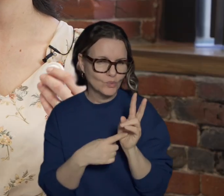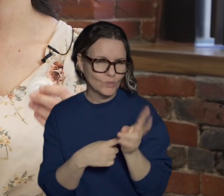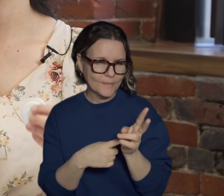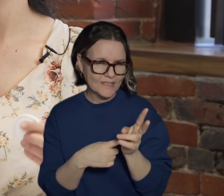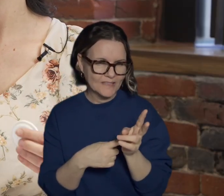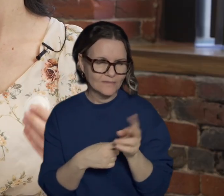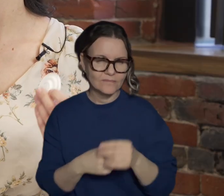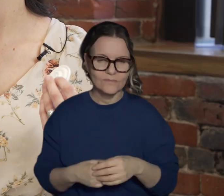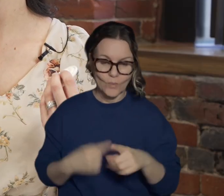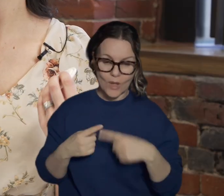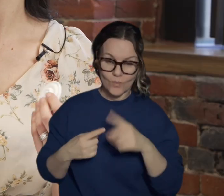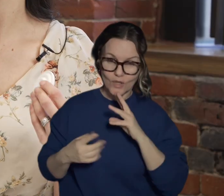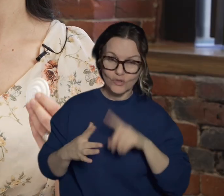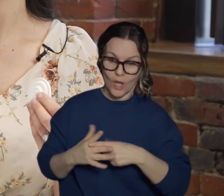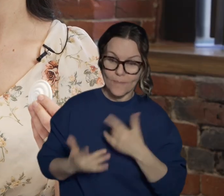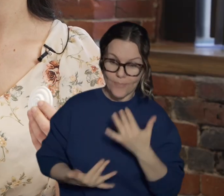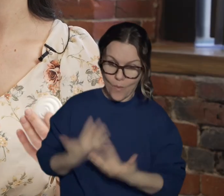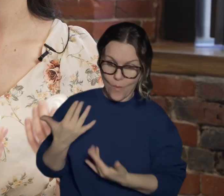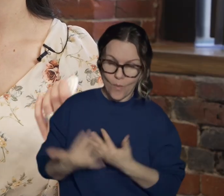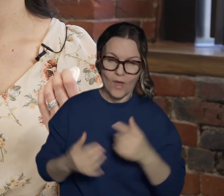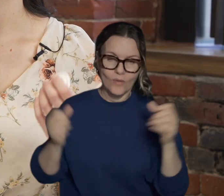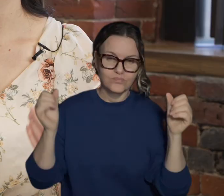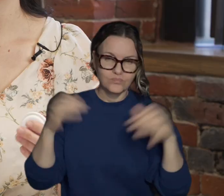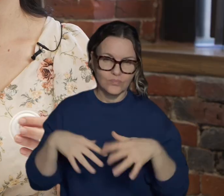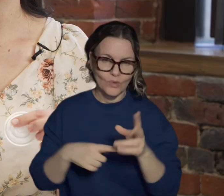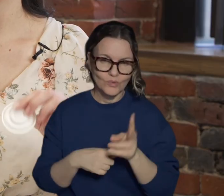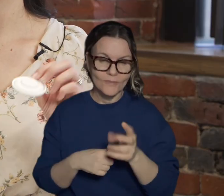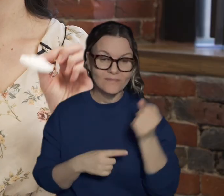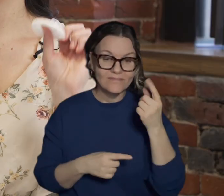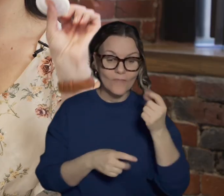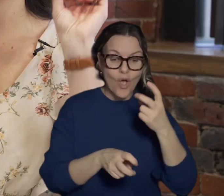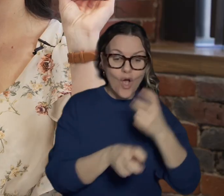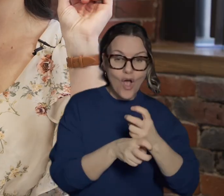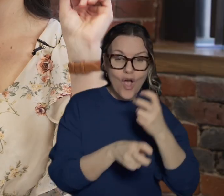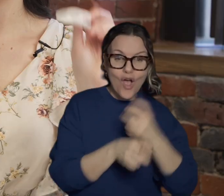feeding bottle for only 2 minutes so the water is boiling after 2 minutes you're going to take